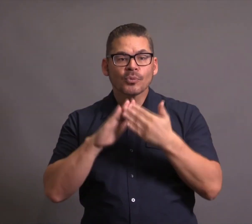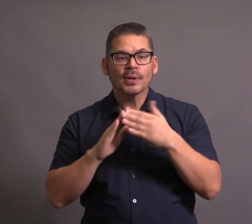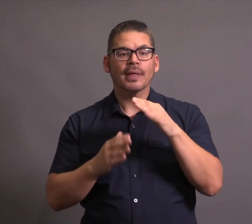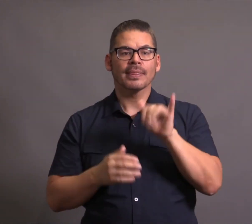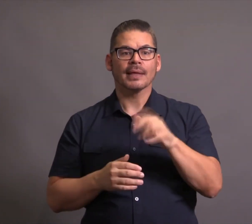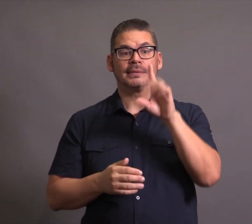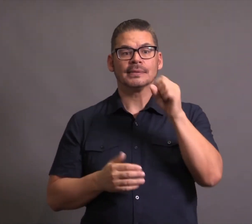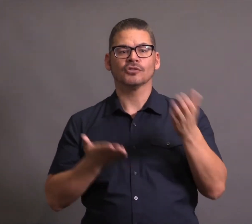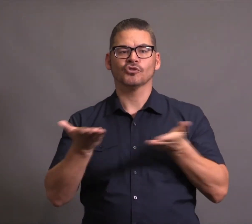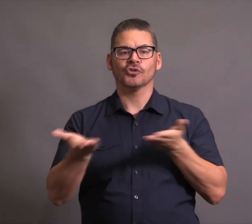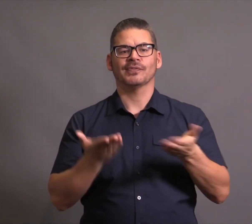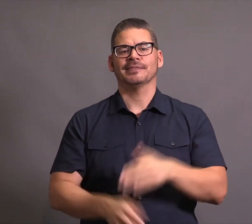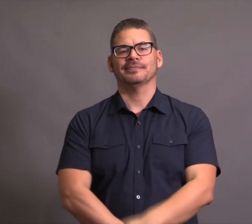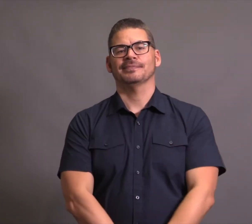that Deaf Community Services of San Diego serves.